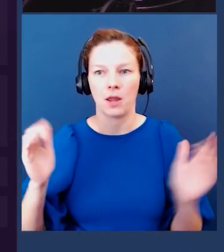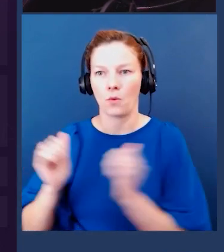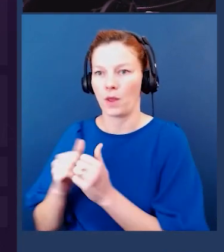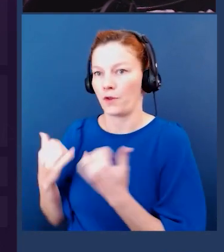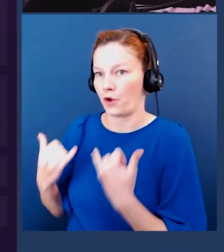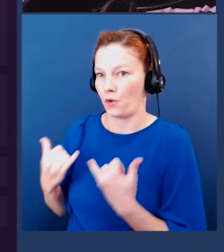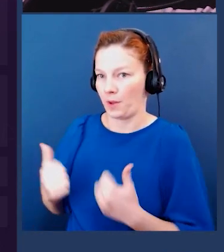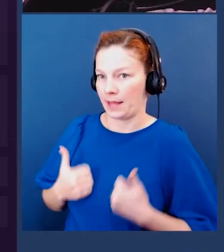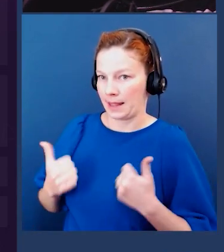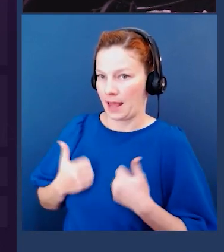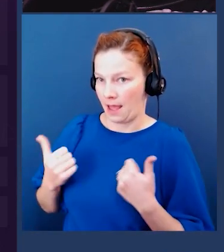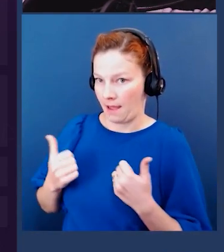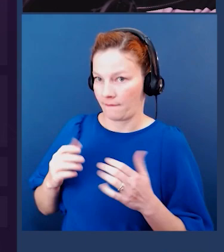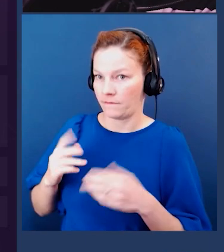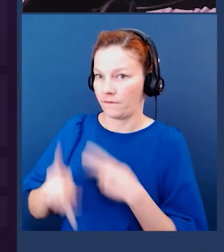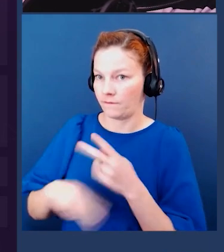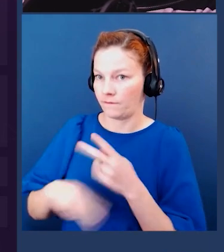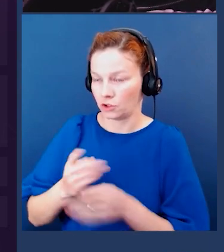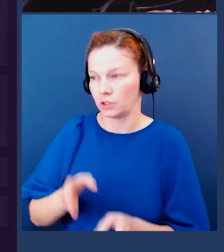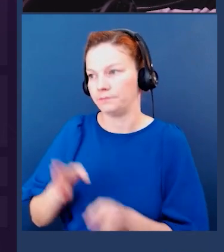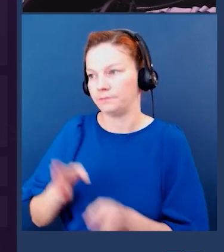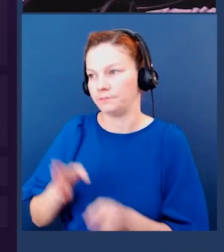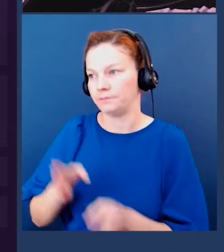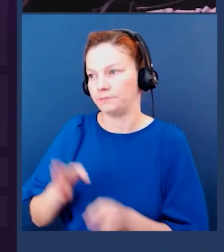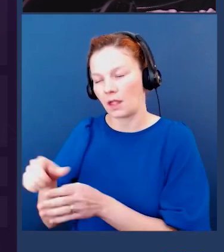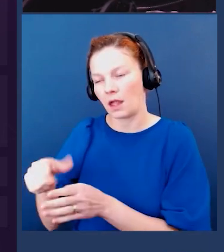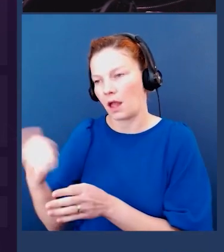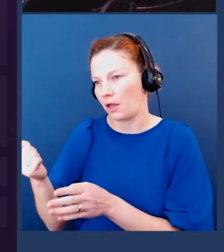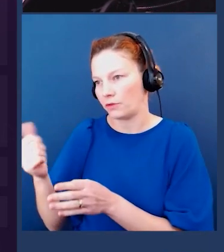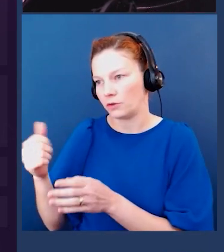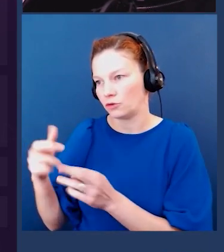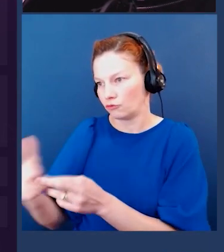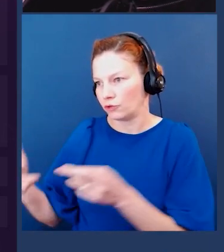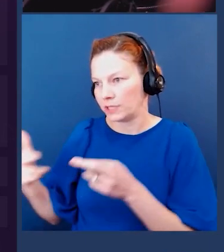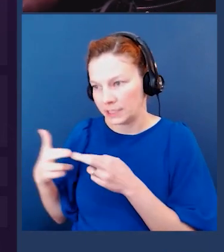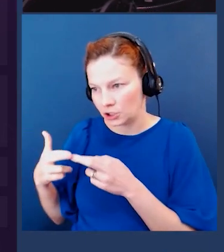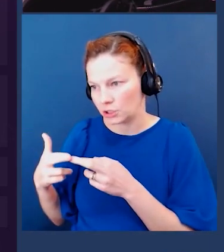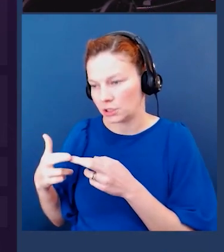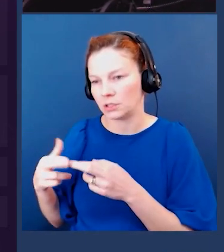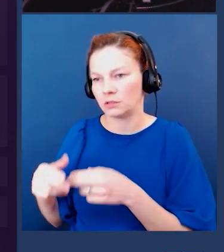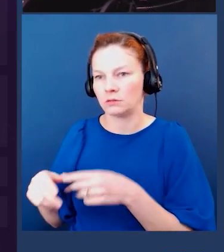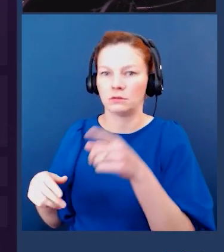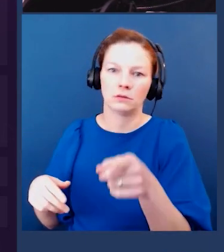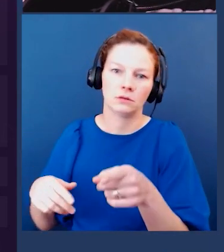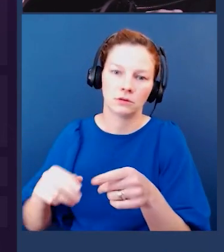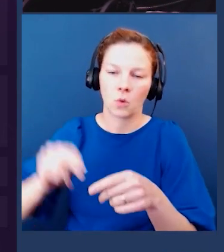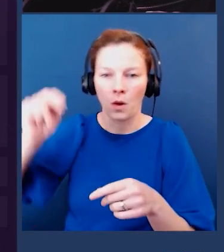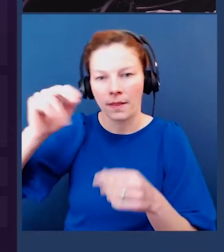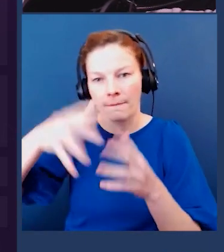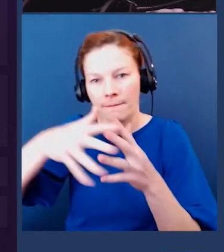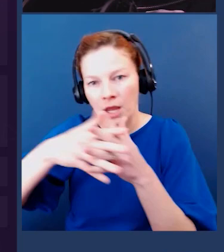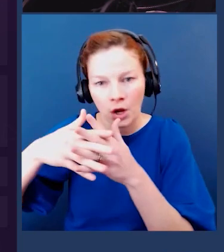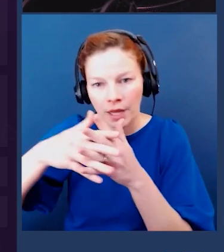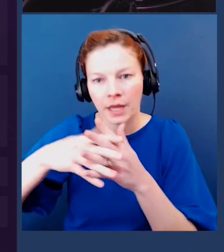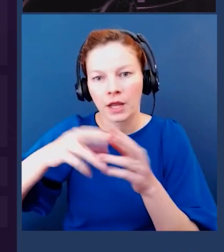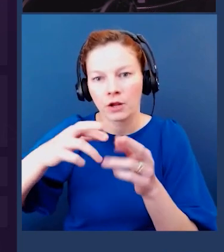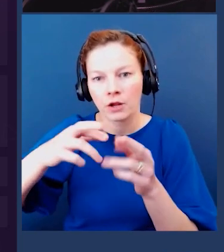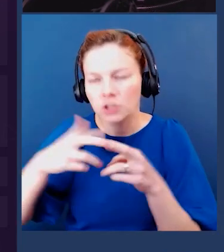we have a different version for, you know, attack region or, you know, urban region or North American region. You can like structure all of that.